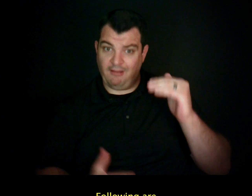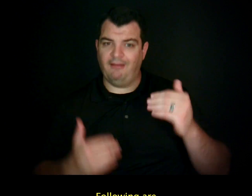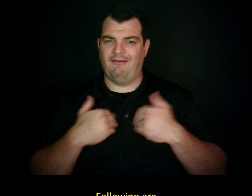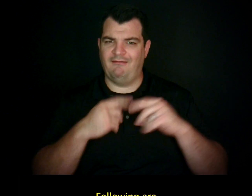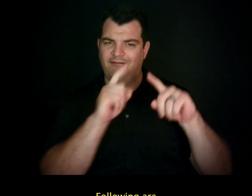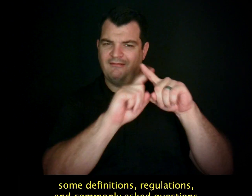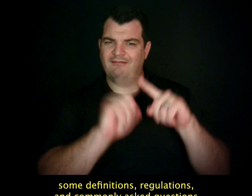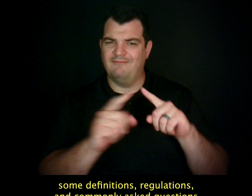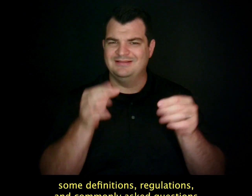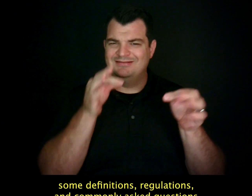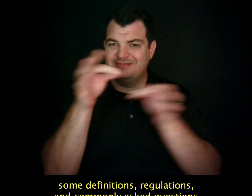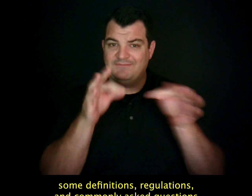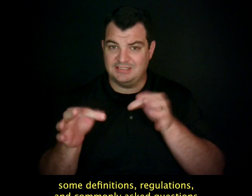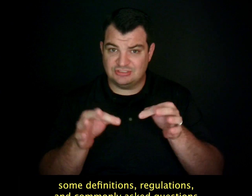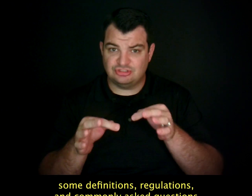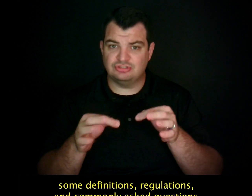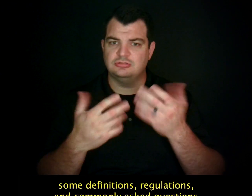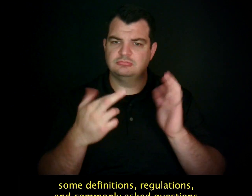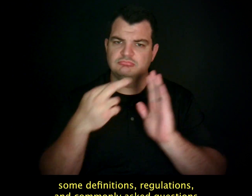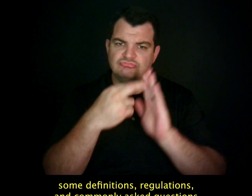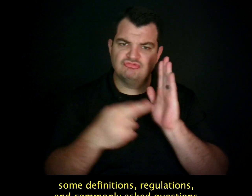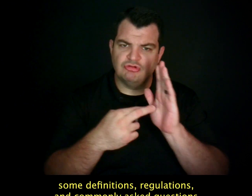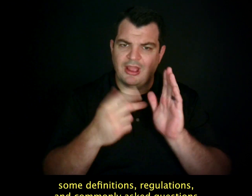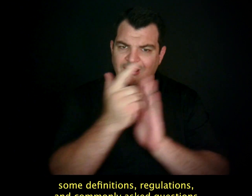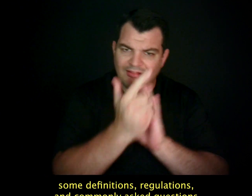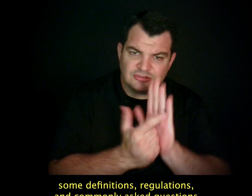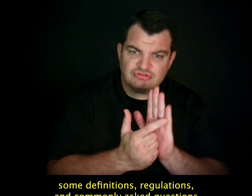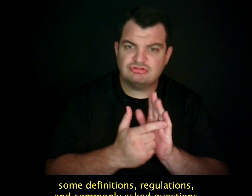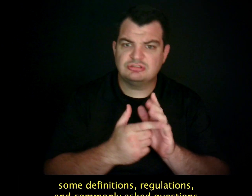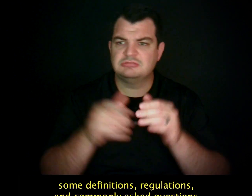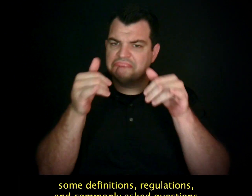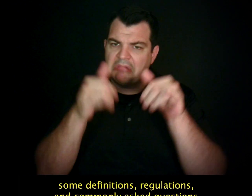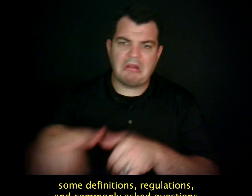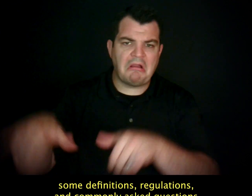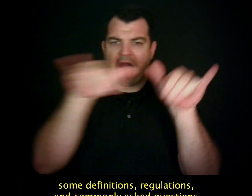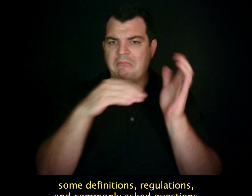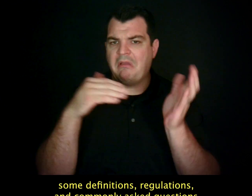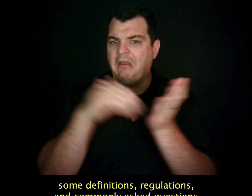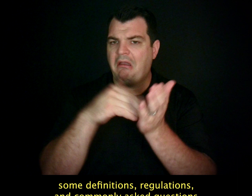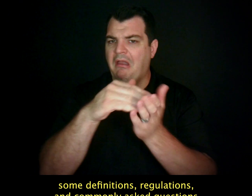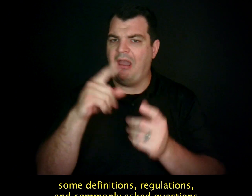Following are some definitions, regulations, and commonly asked questions